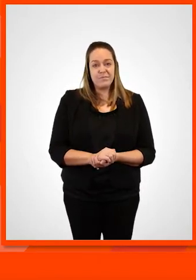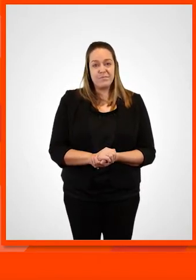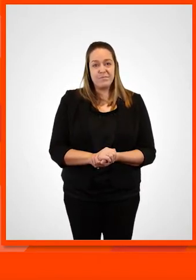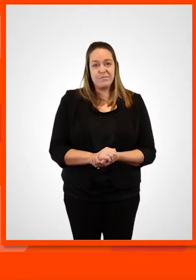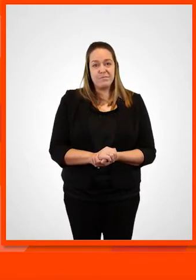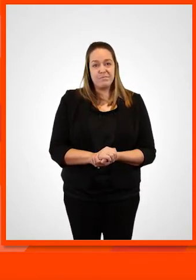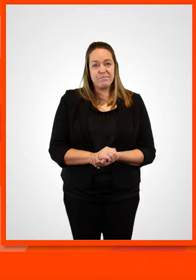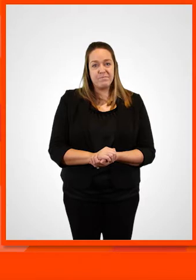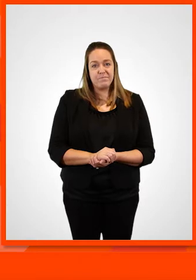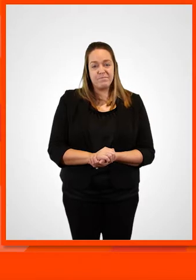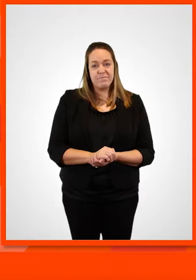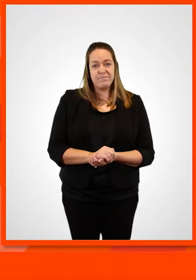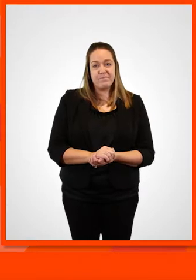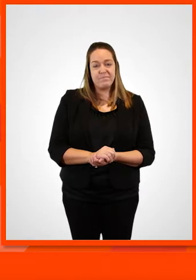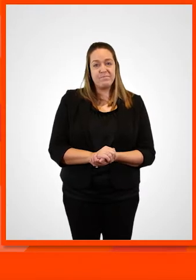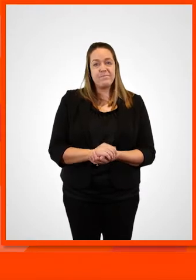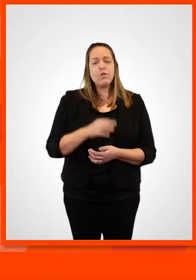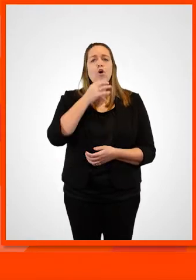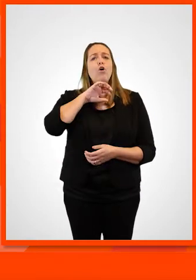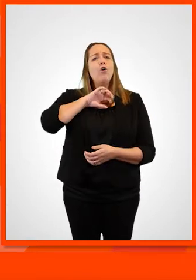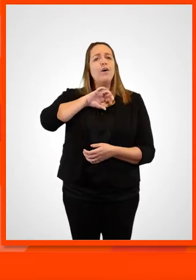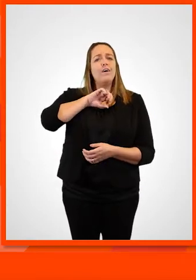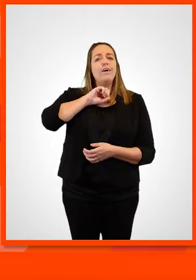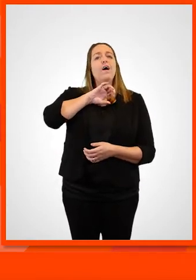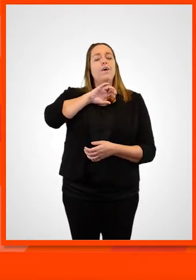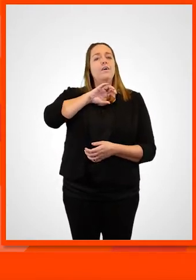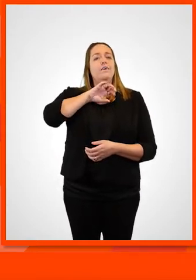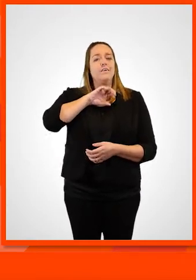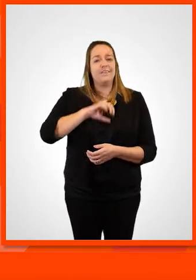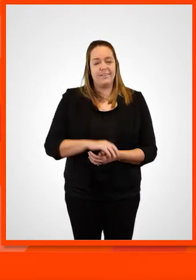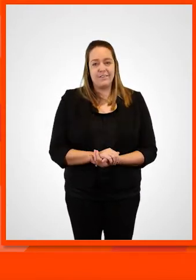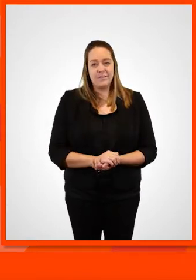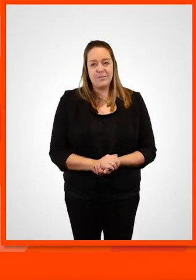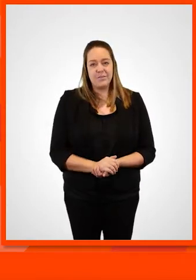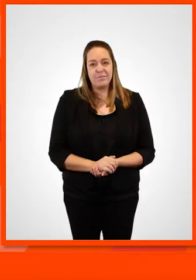Say "good morning, everybody".